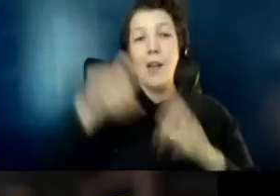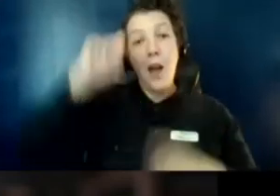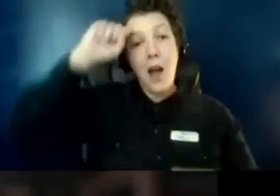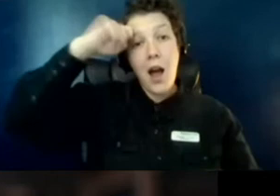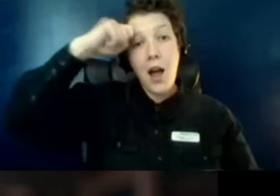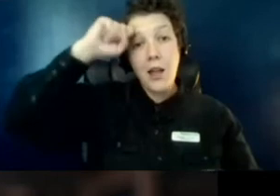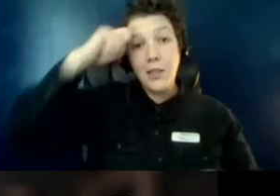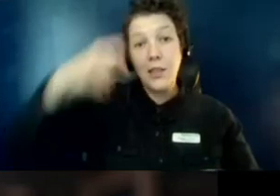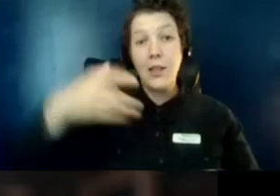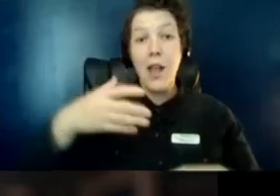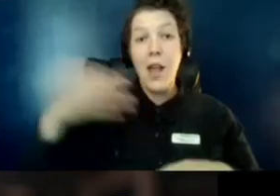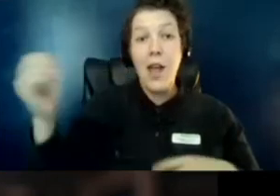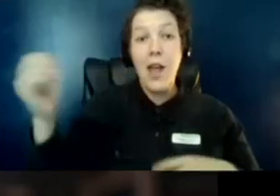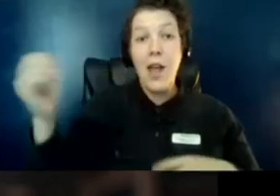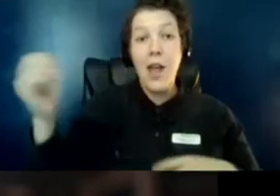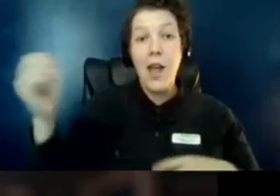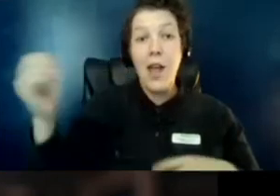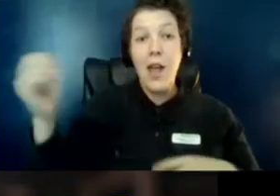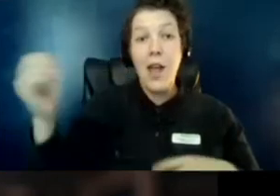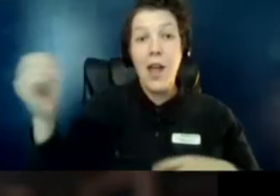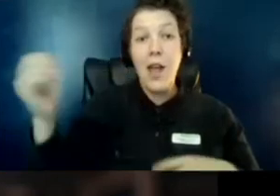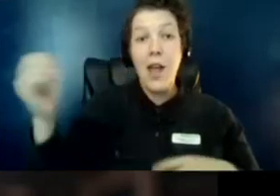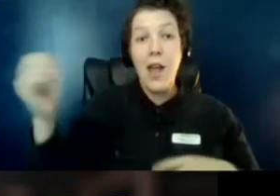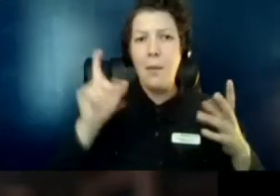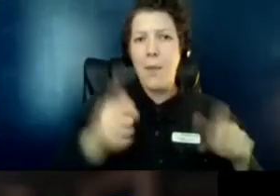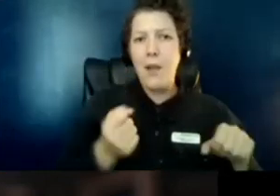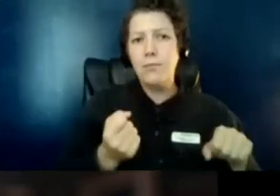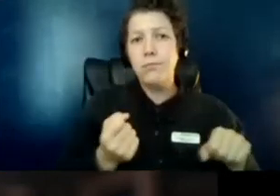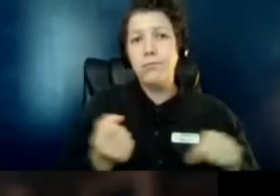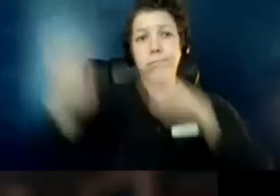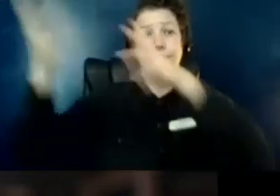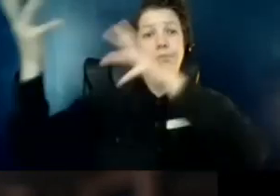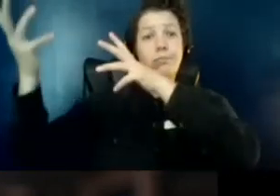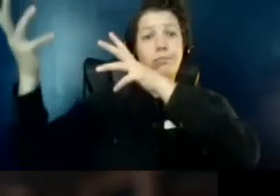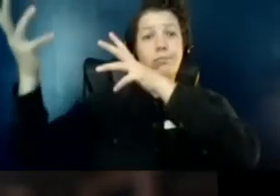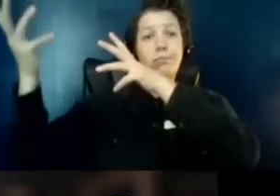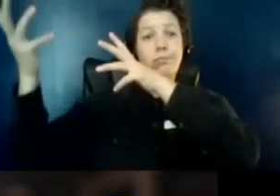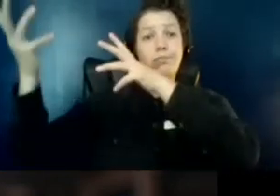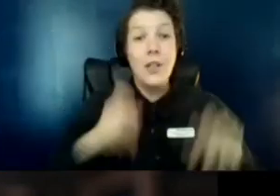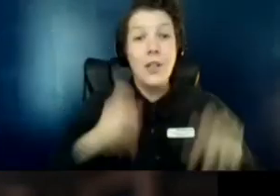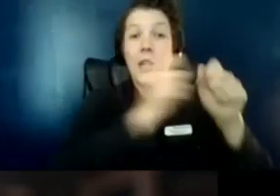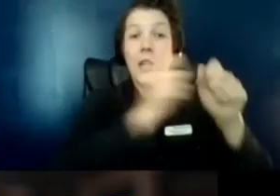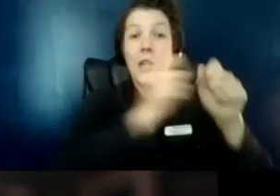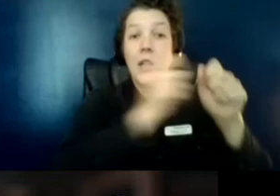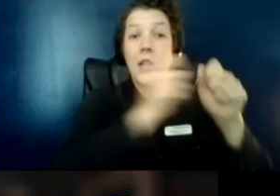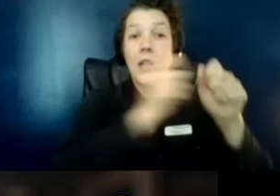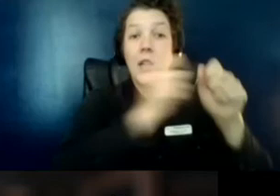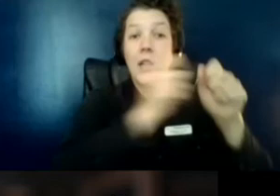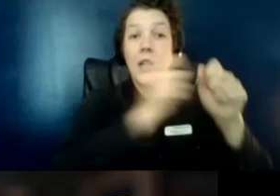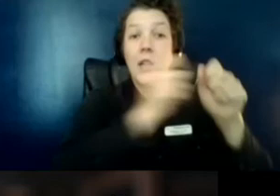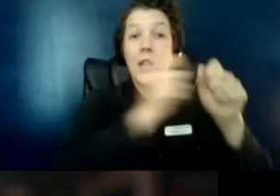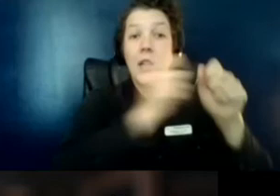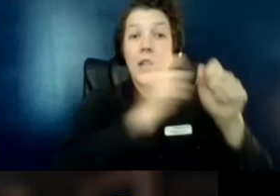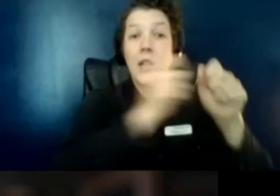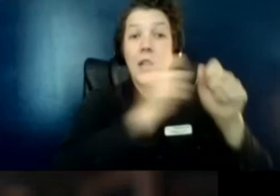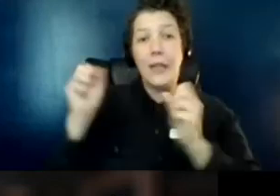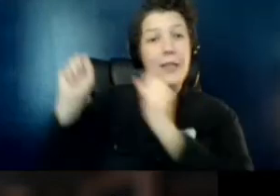it from the cupboard, I'm not going to have an issue of actually making something by accident